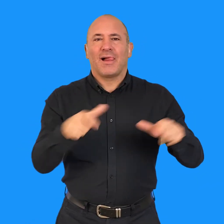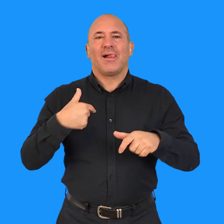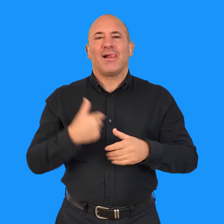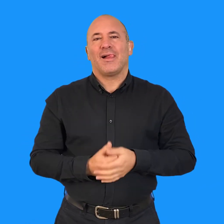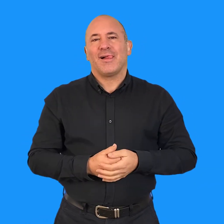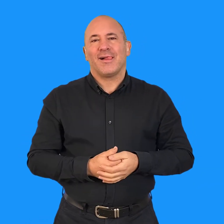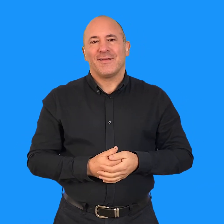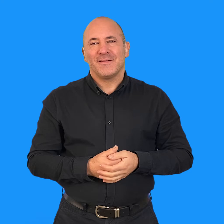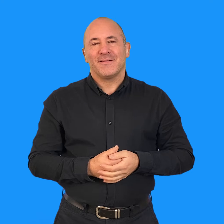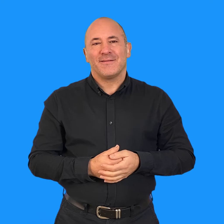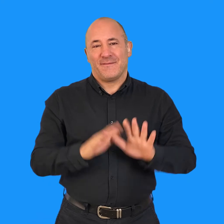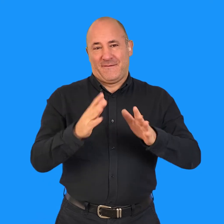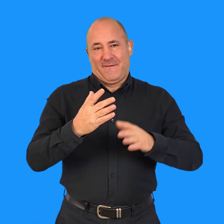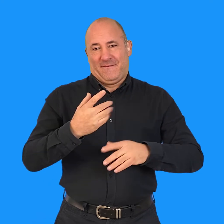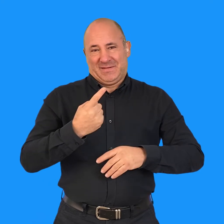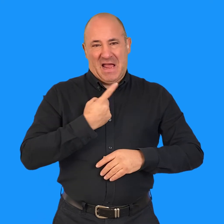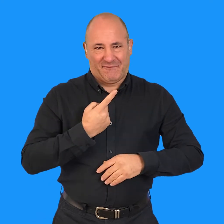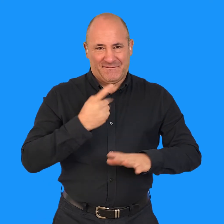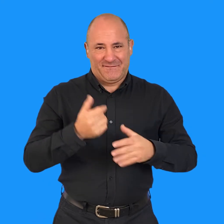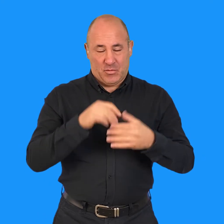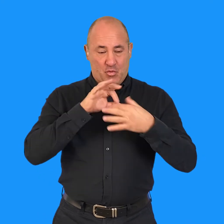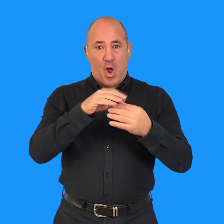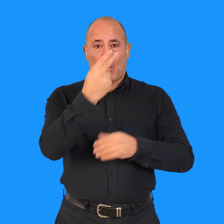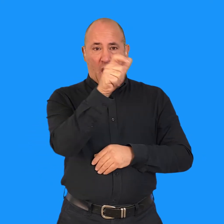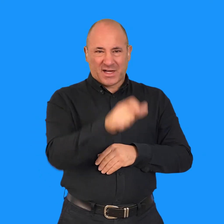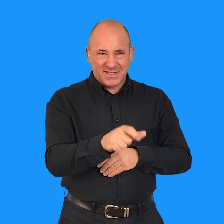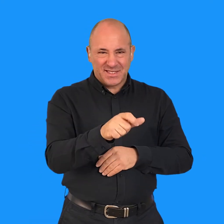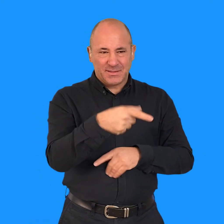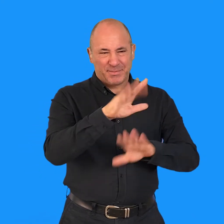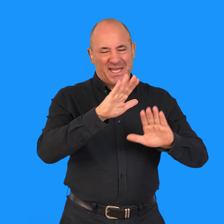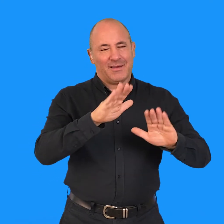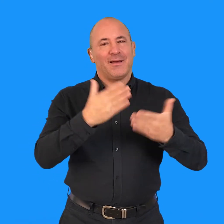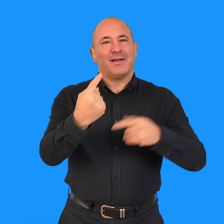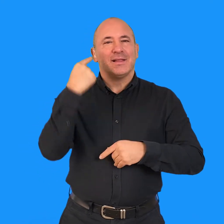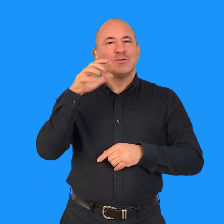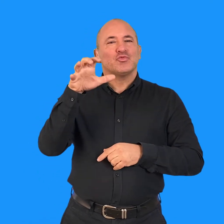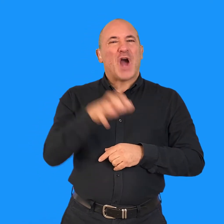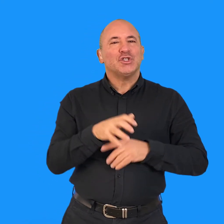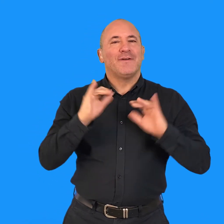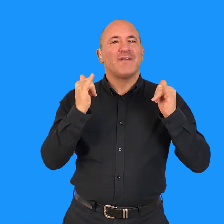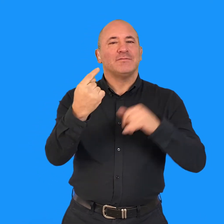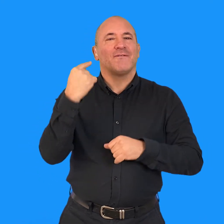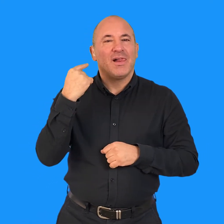But for me now working with the artist that presented work at Scratch, and I've asked them this recently,